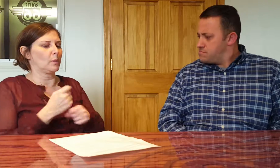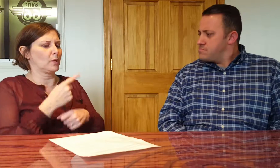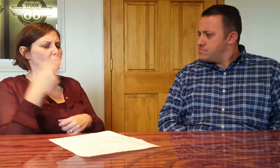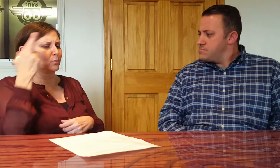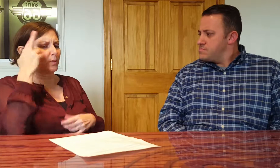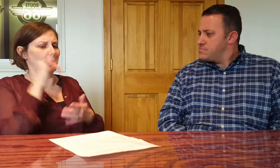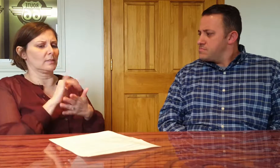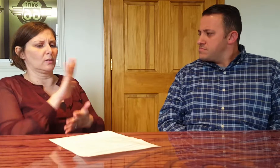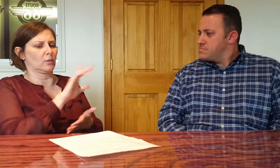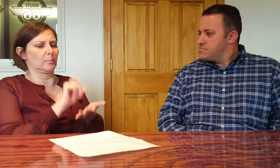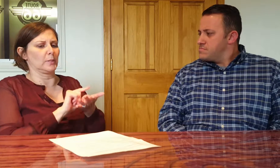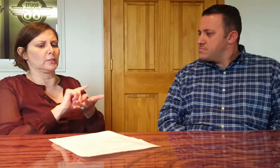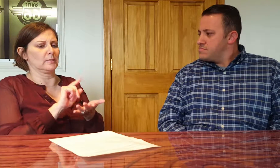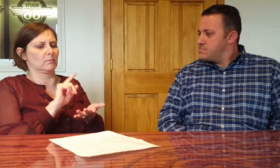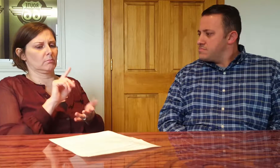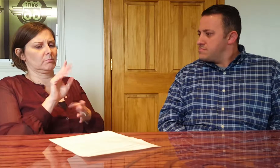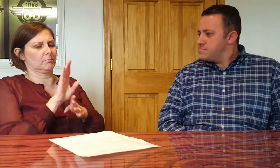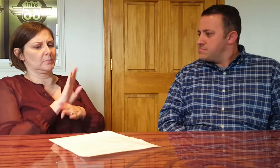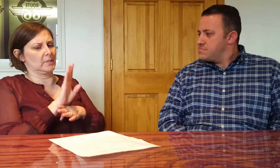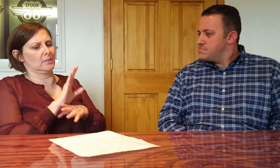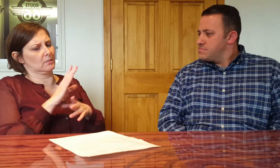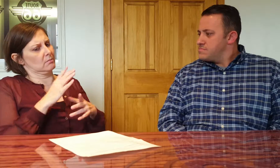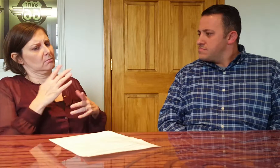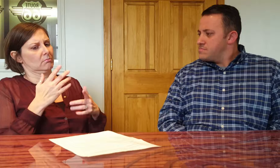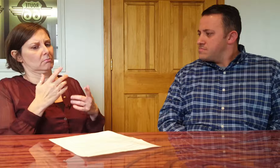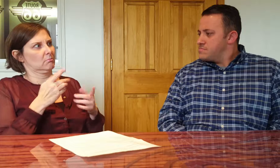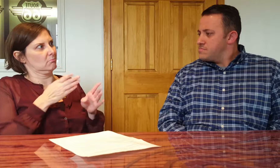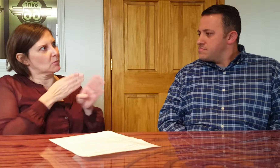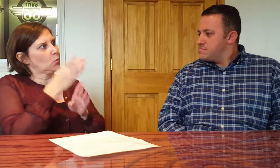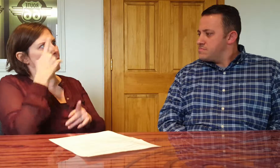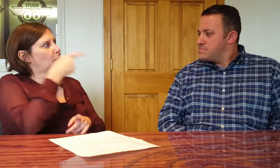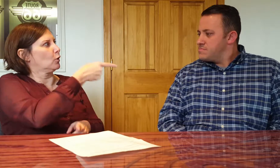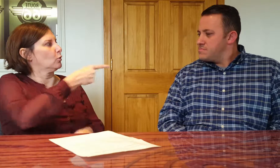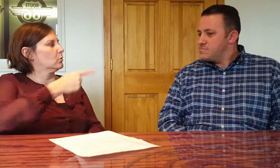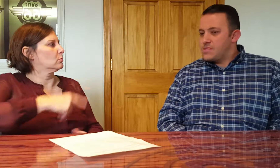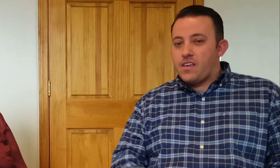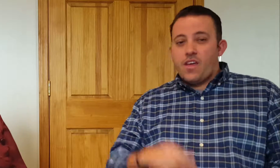What made you realize that the printing business was the right profession for you?